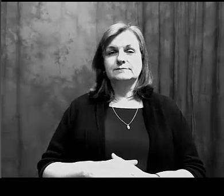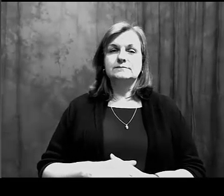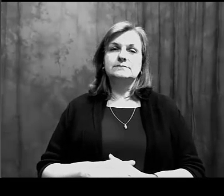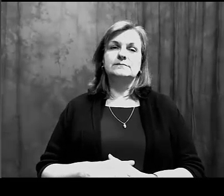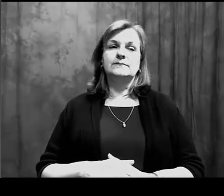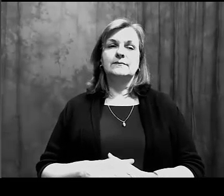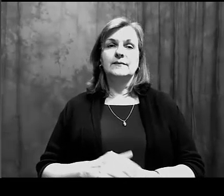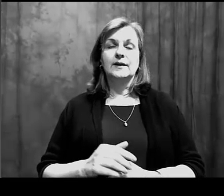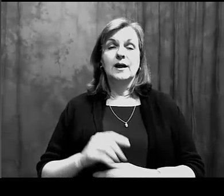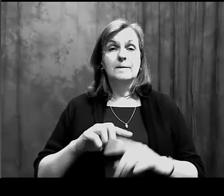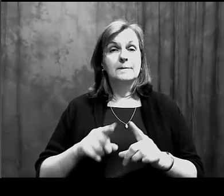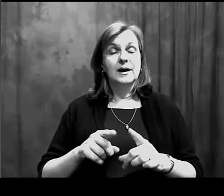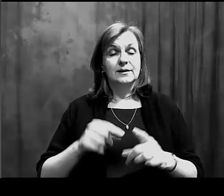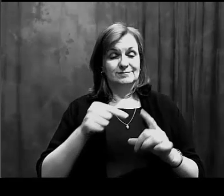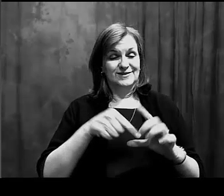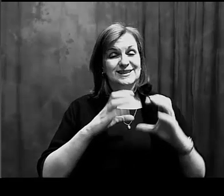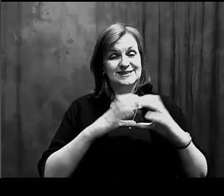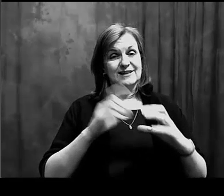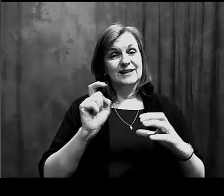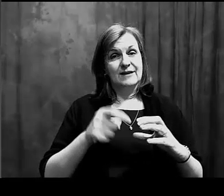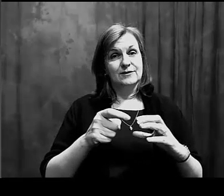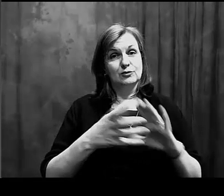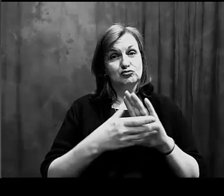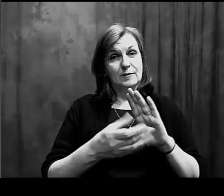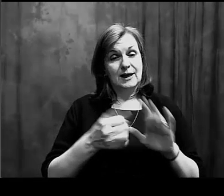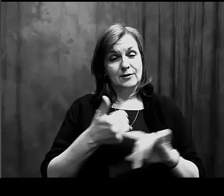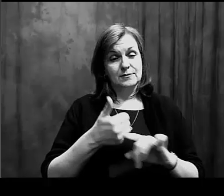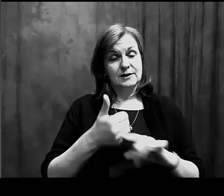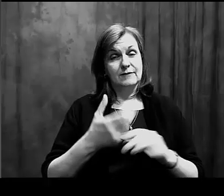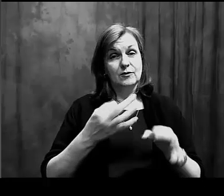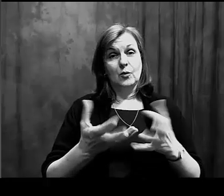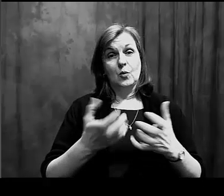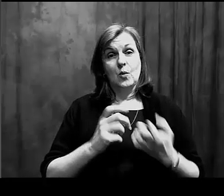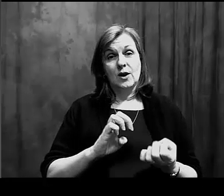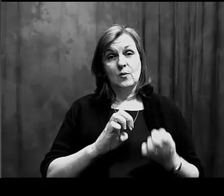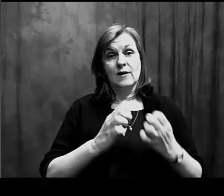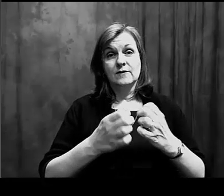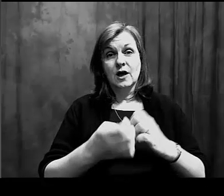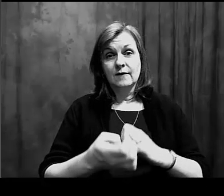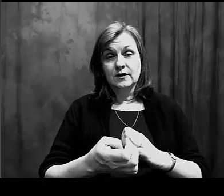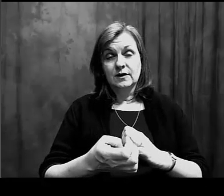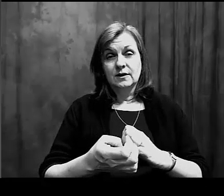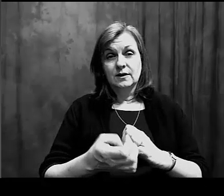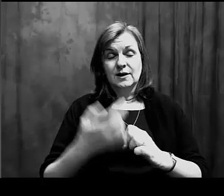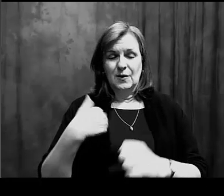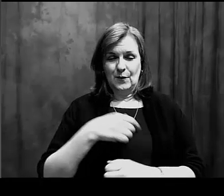but we have to get to the point of self replication if we're actually going to evolve